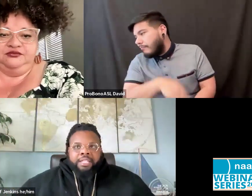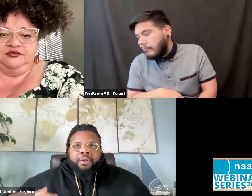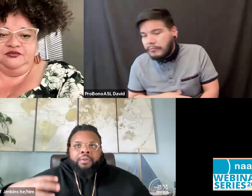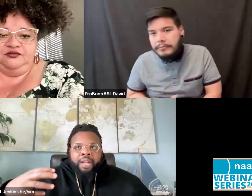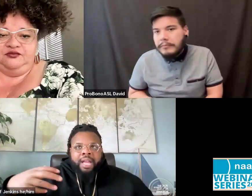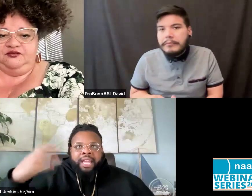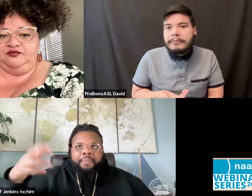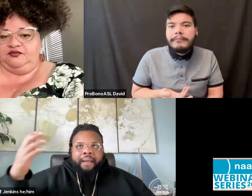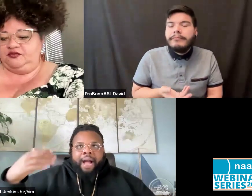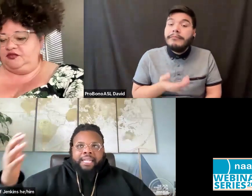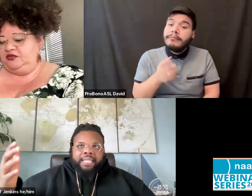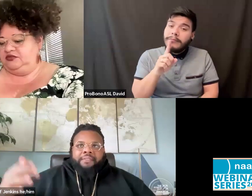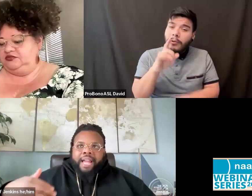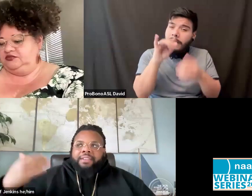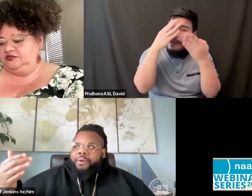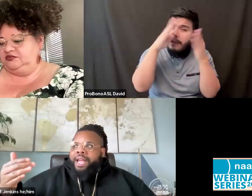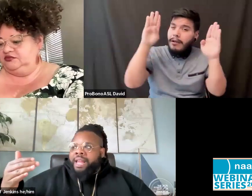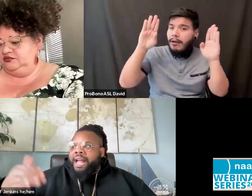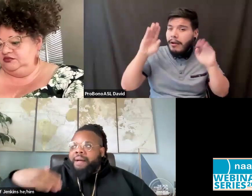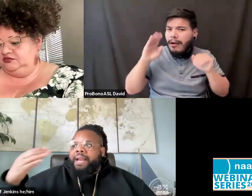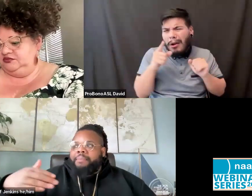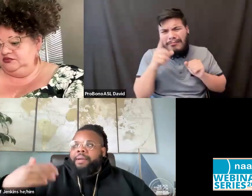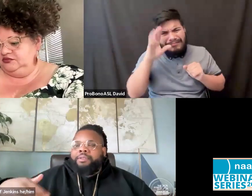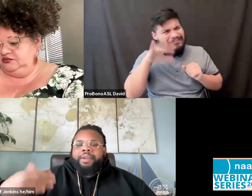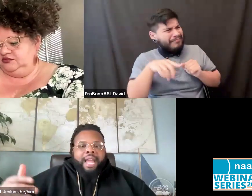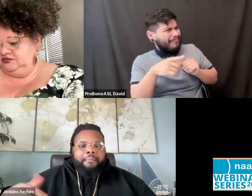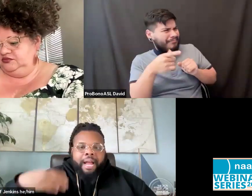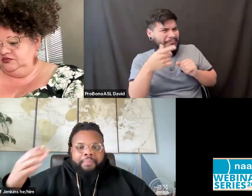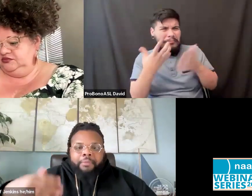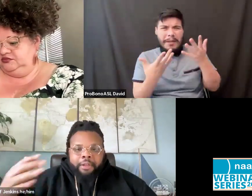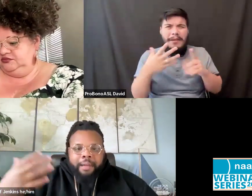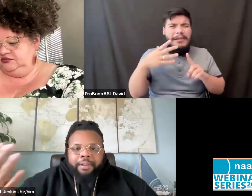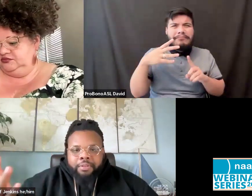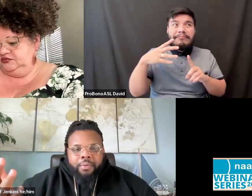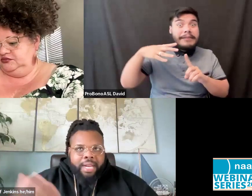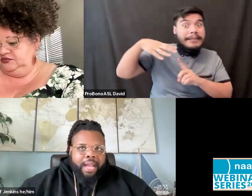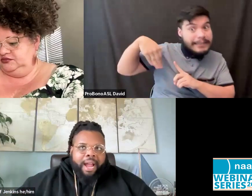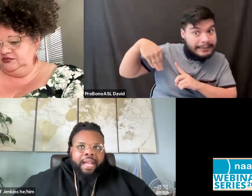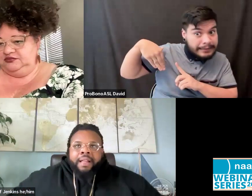So keeping that mindset of like, you know what, I might not be able to do it yet, but I'm going to be able to do it one day, right?